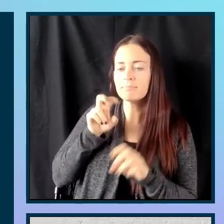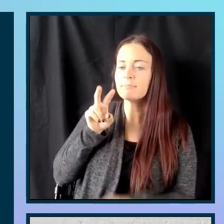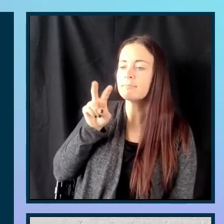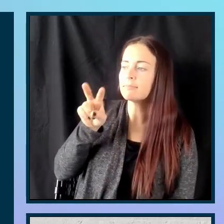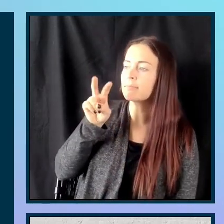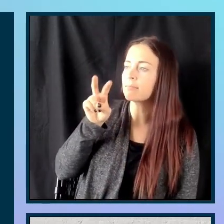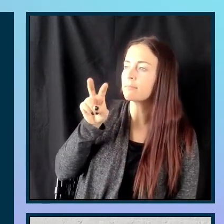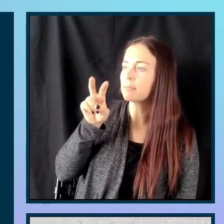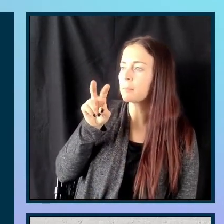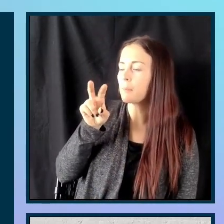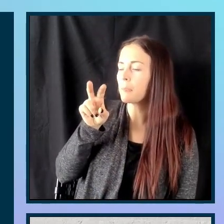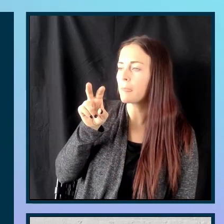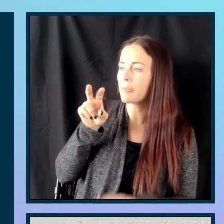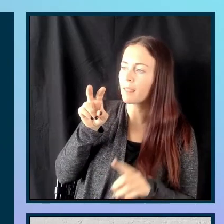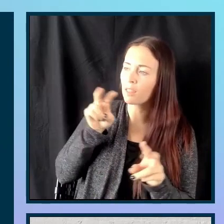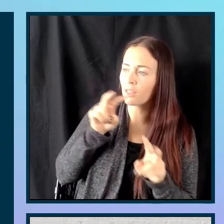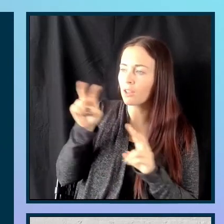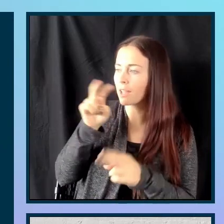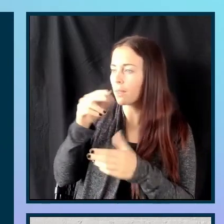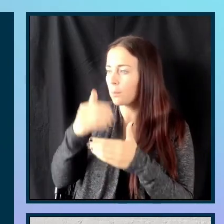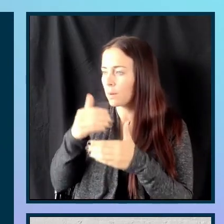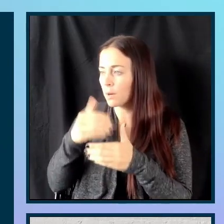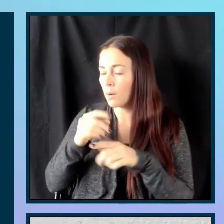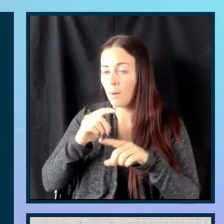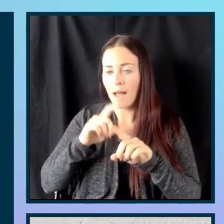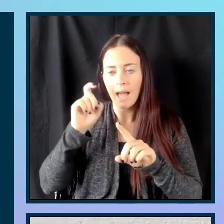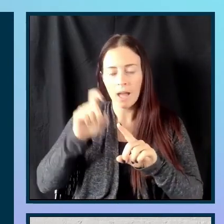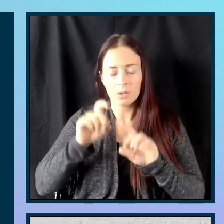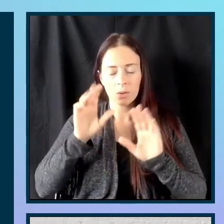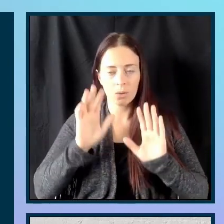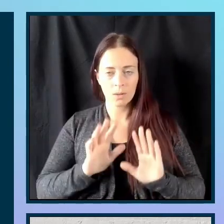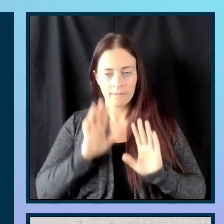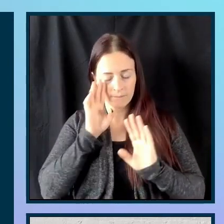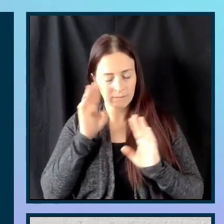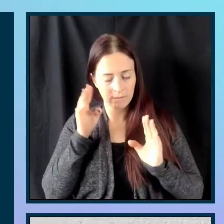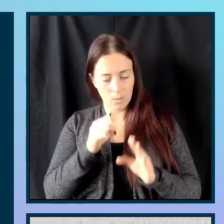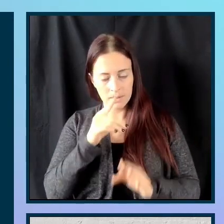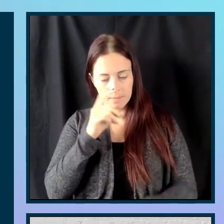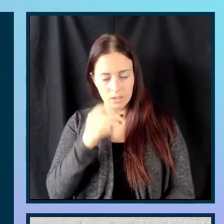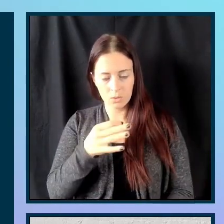because I had a meeting soon. But before I did, I just sat down on the floor,